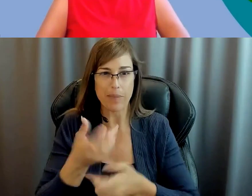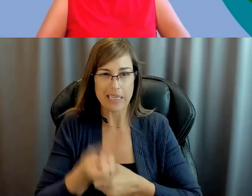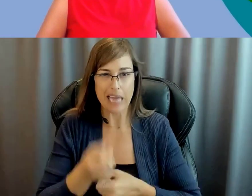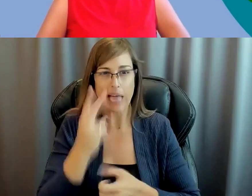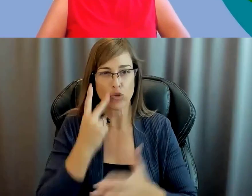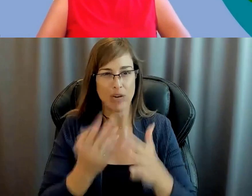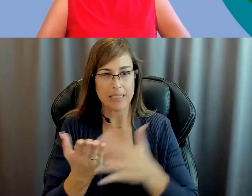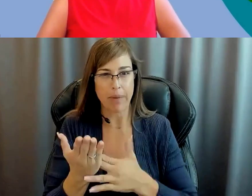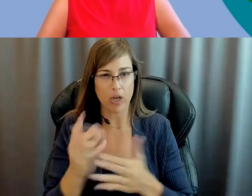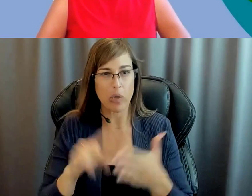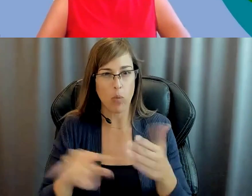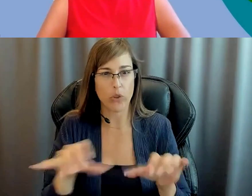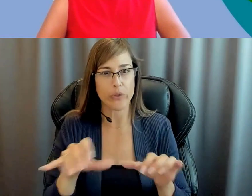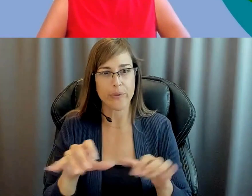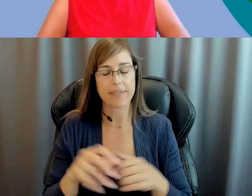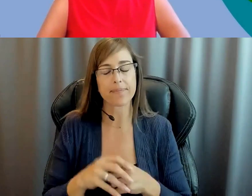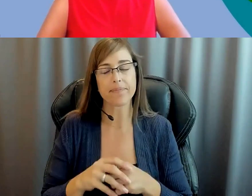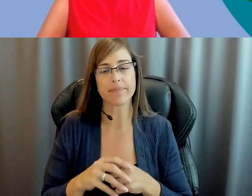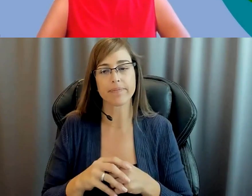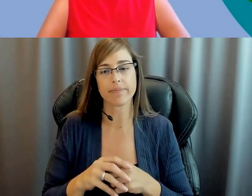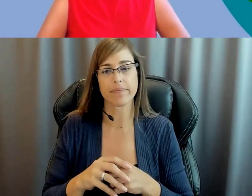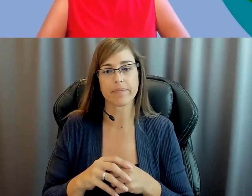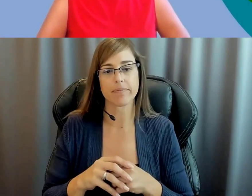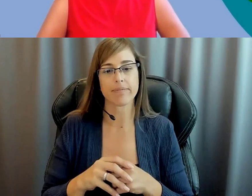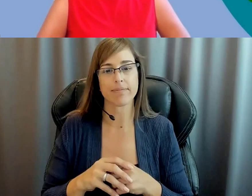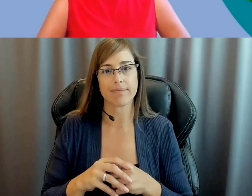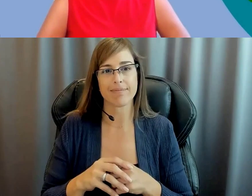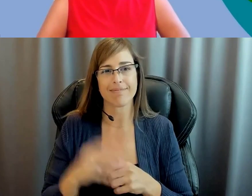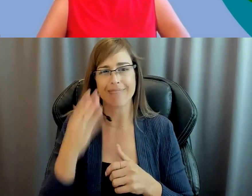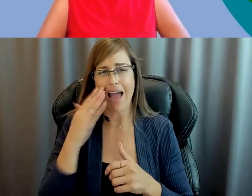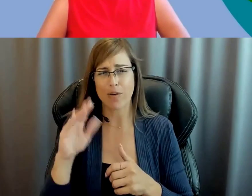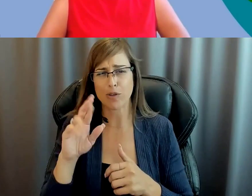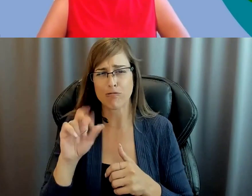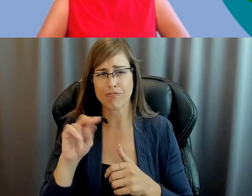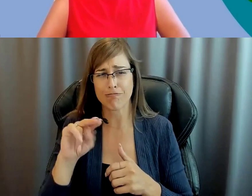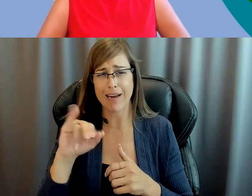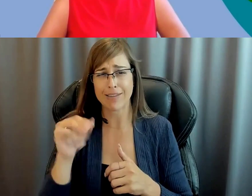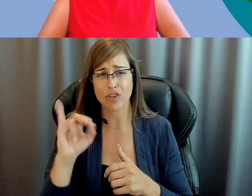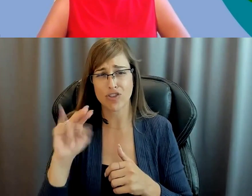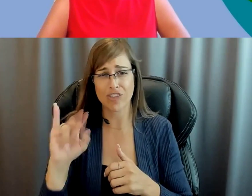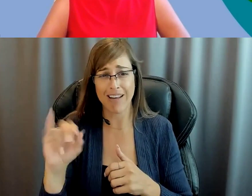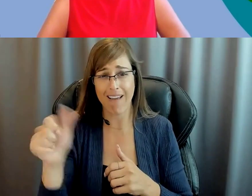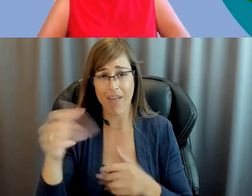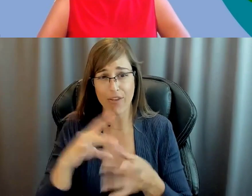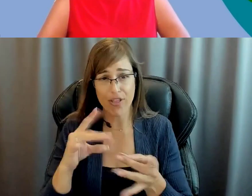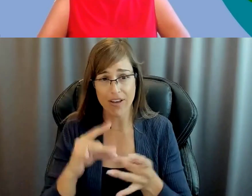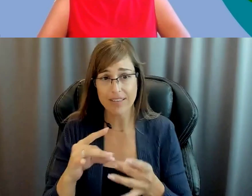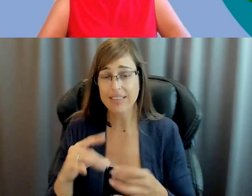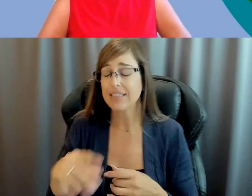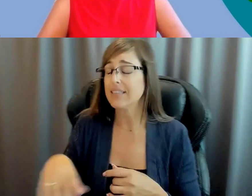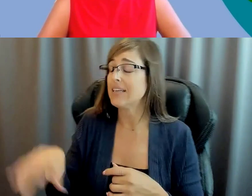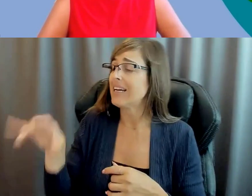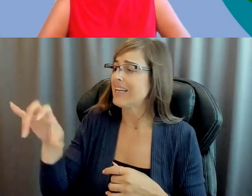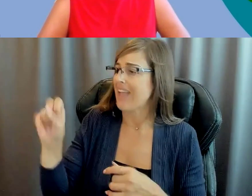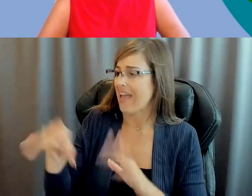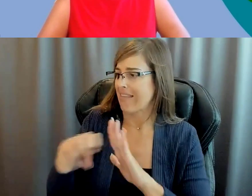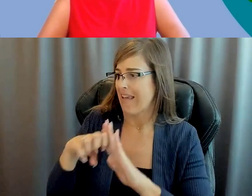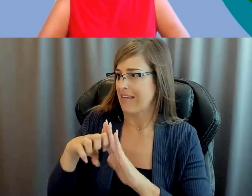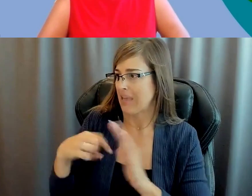in what they're doing. I don't know. Ranjini, do you have any other thoughts on that? Dr. Ranjini Ambalavanar: Yeah, and the examples I told you about,